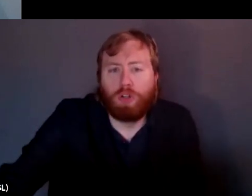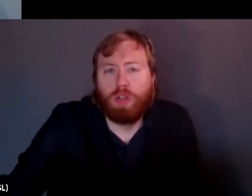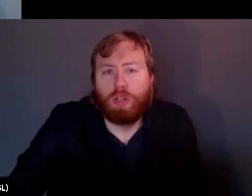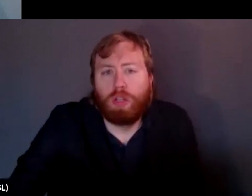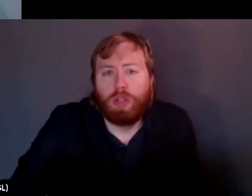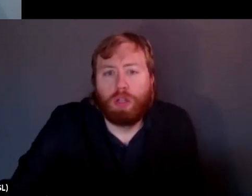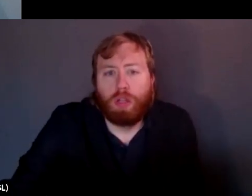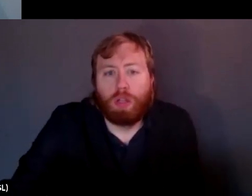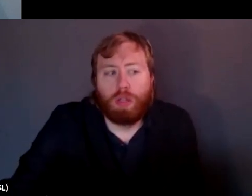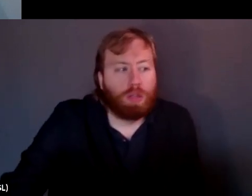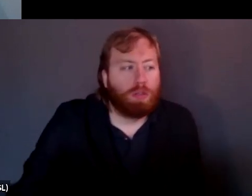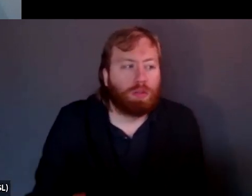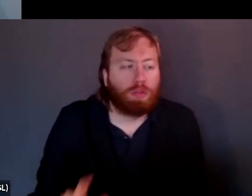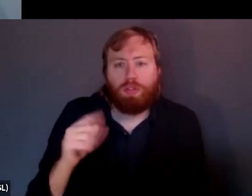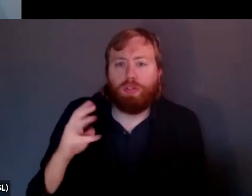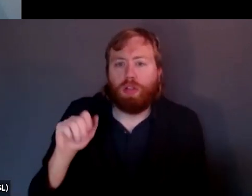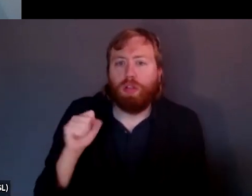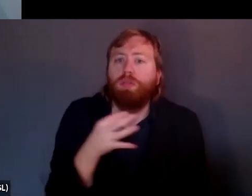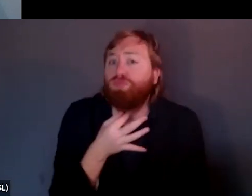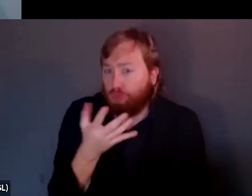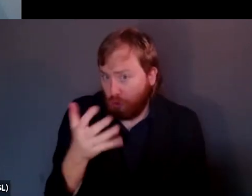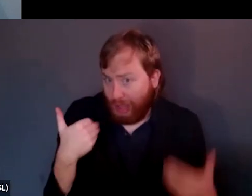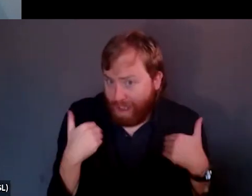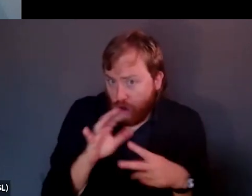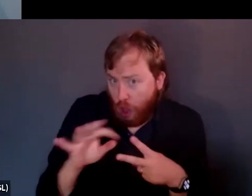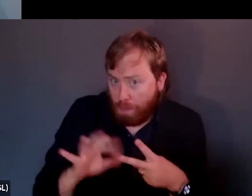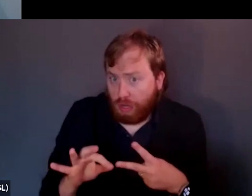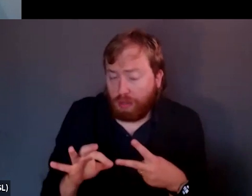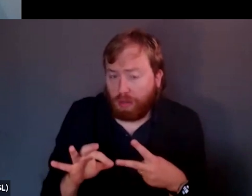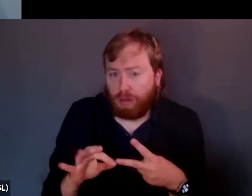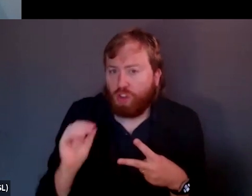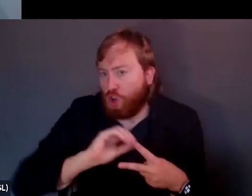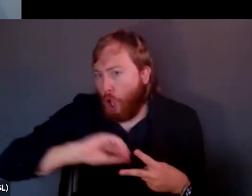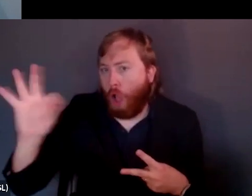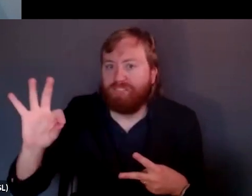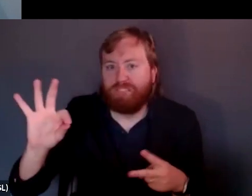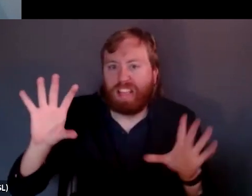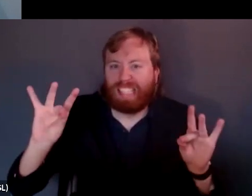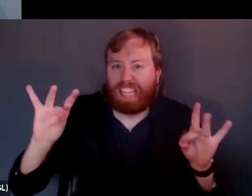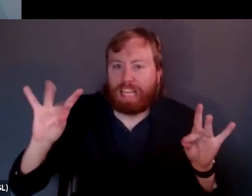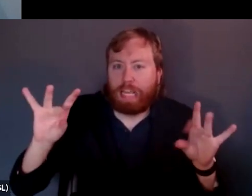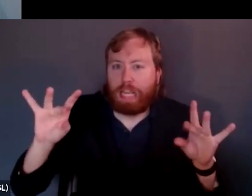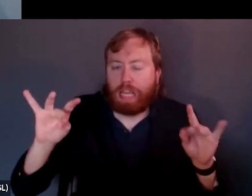Thomas had asked, did you have an option to turn off the sticky header or, or columns?